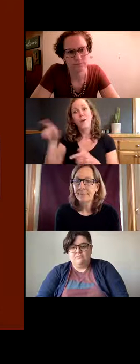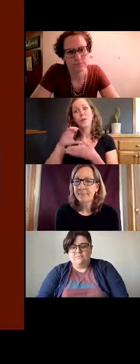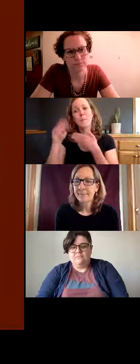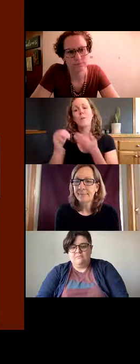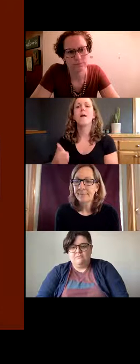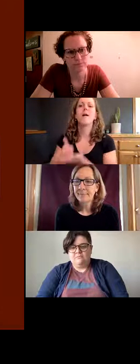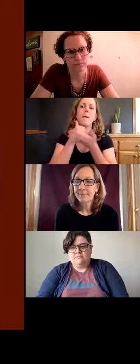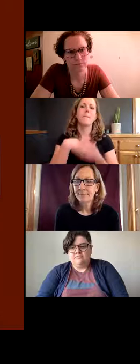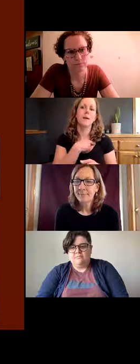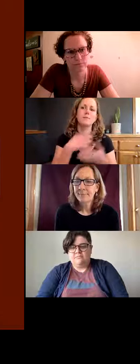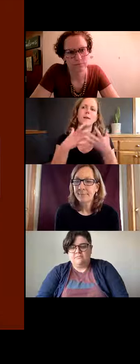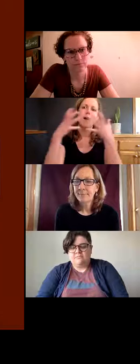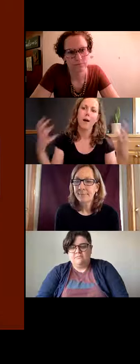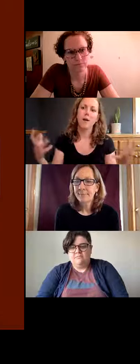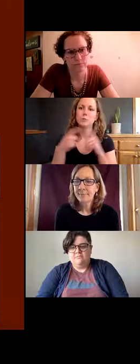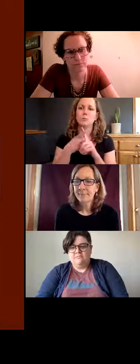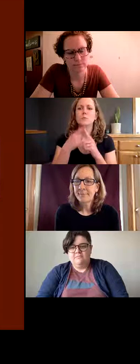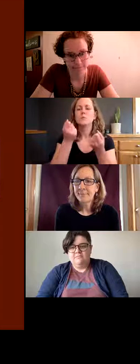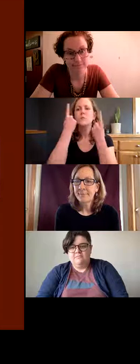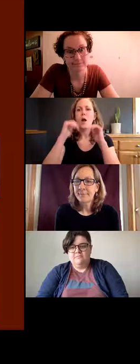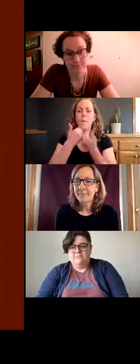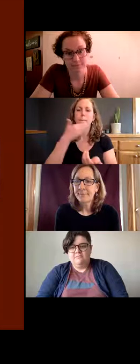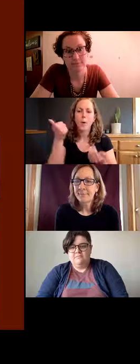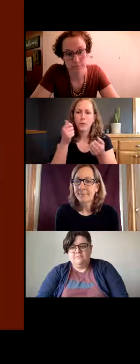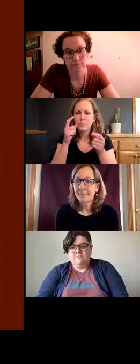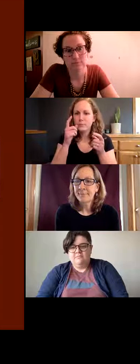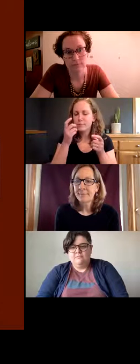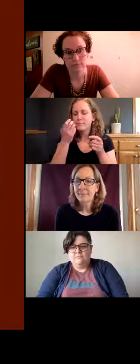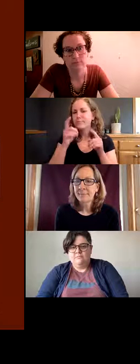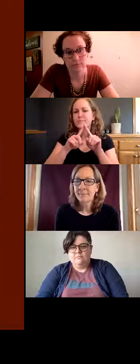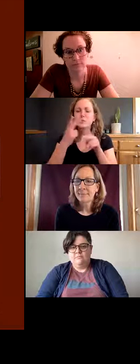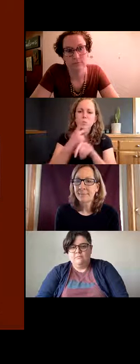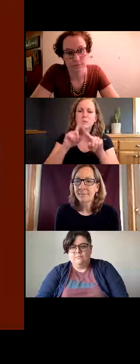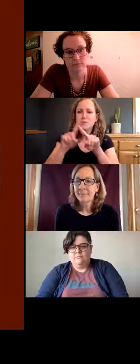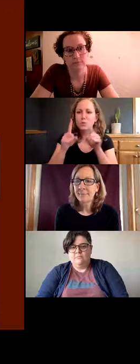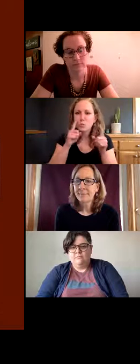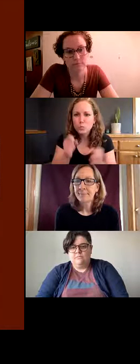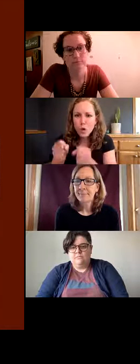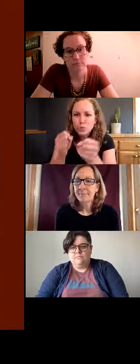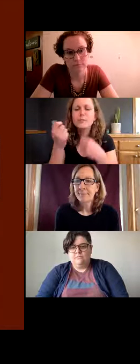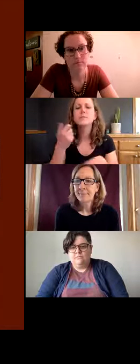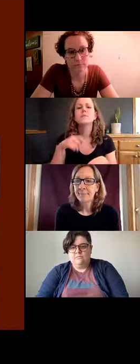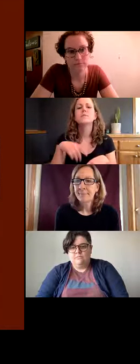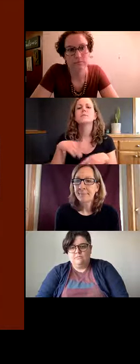doesn't work for them. This curriculum helped us to really make those connections, to use the different